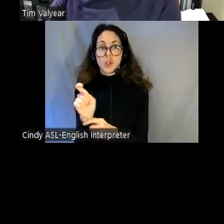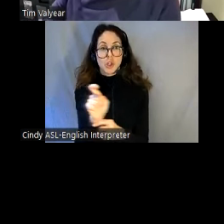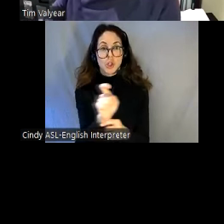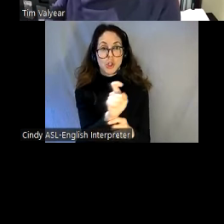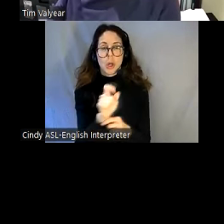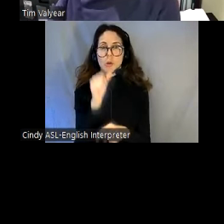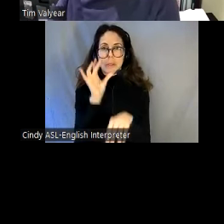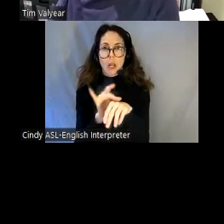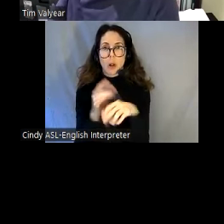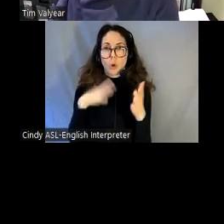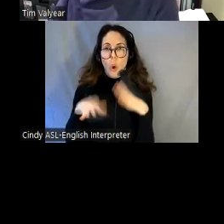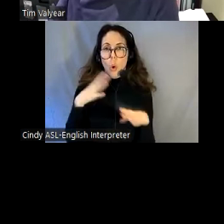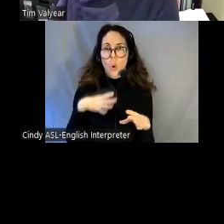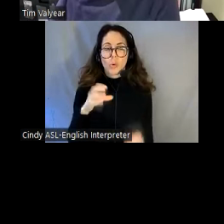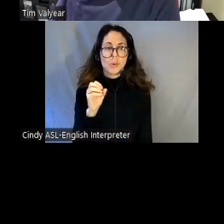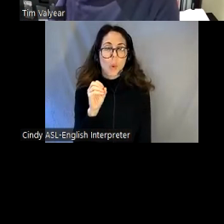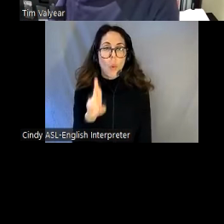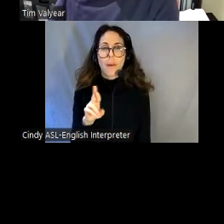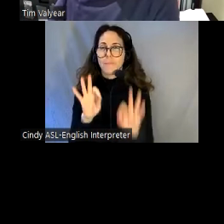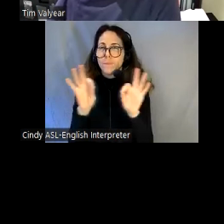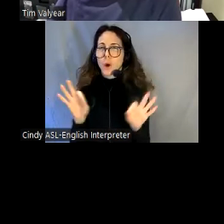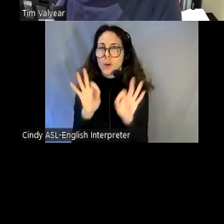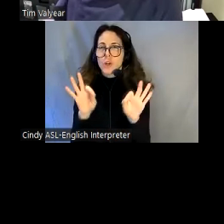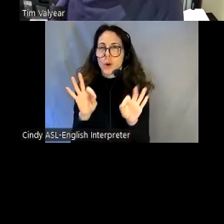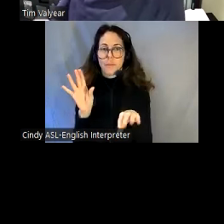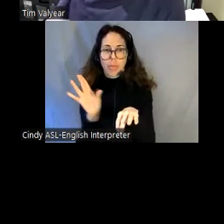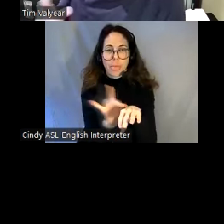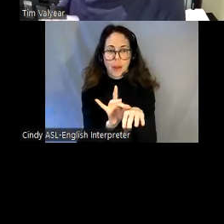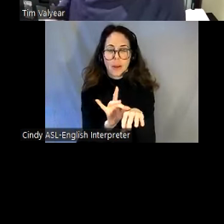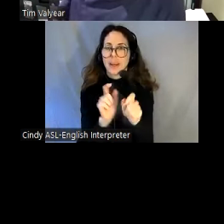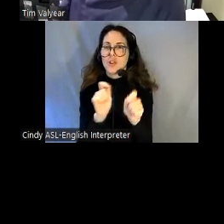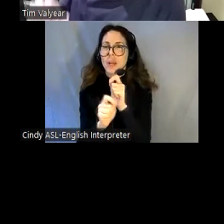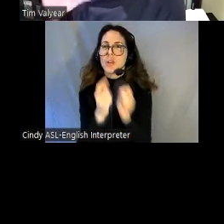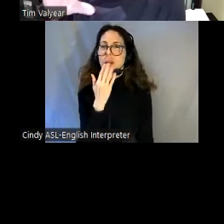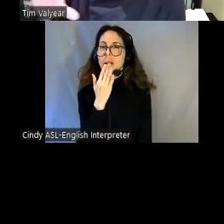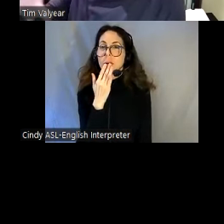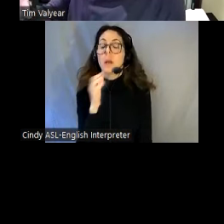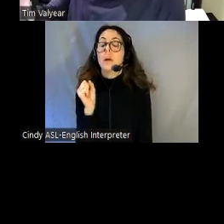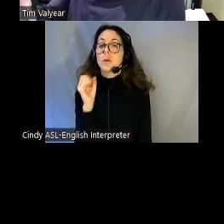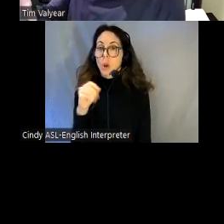conscientious of where you' re spraying that. You don't want to get it on somebody's clothes or a piece of